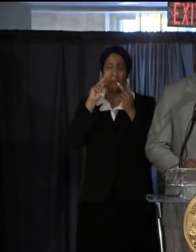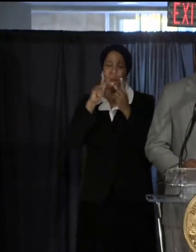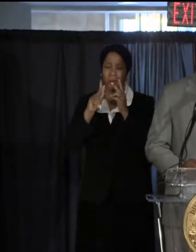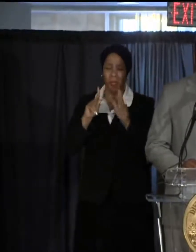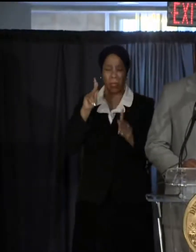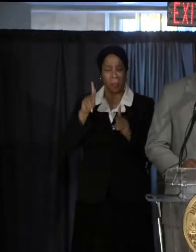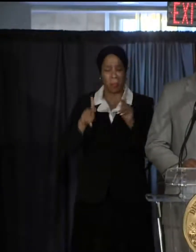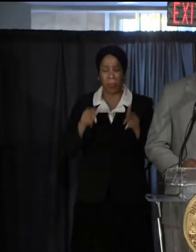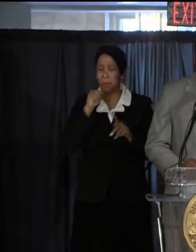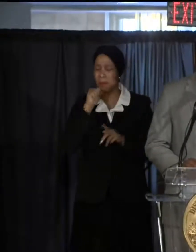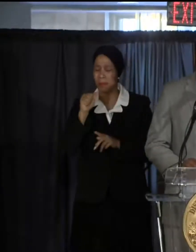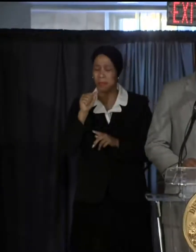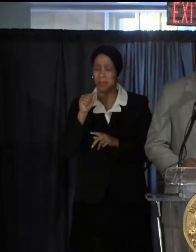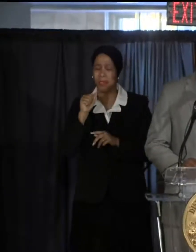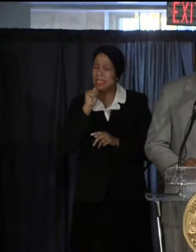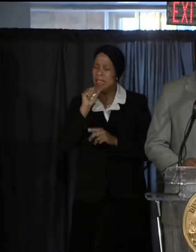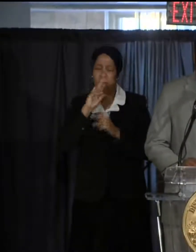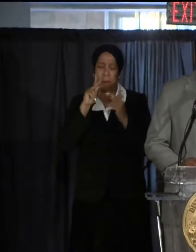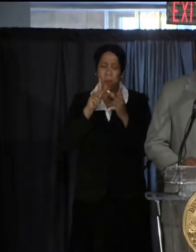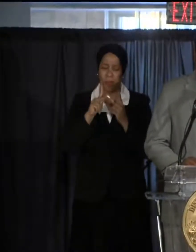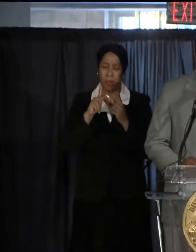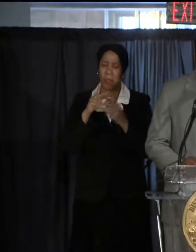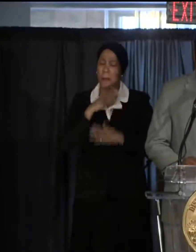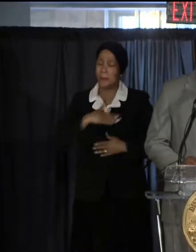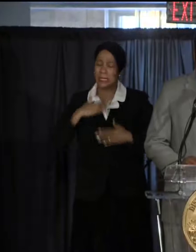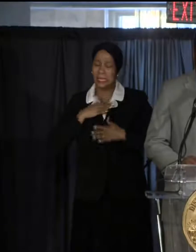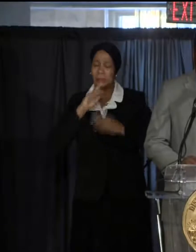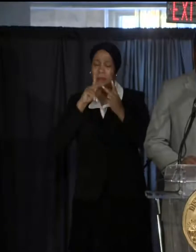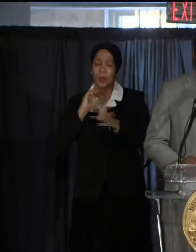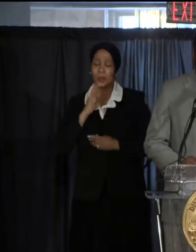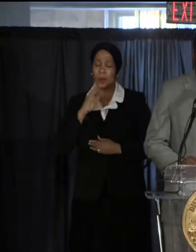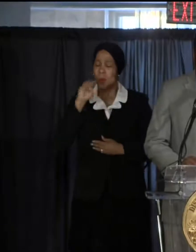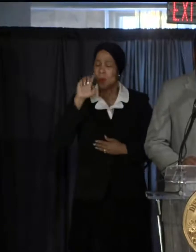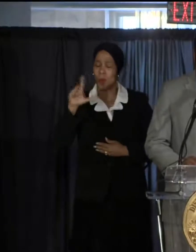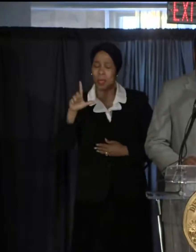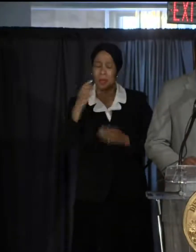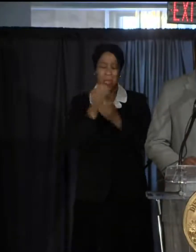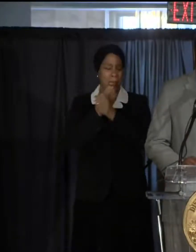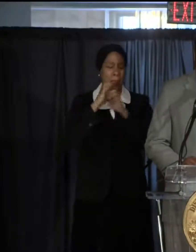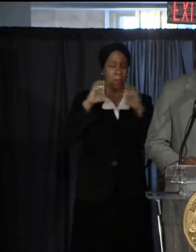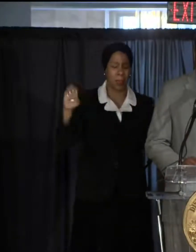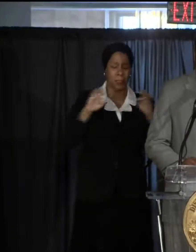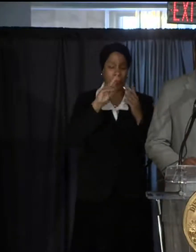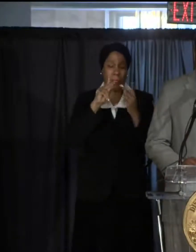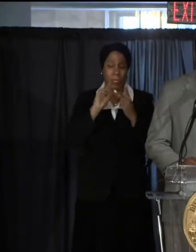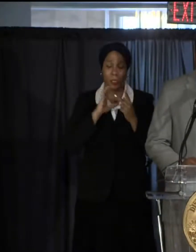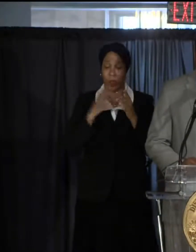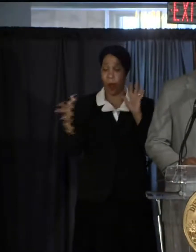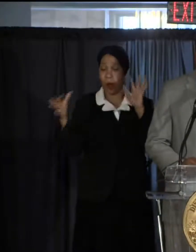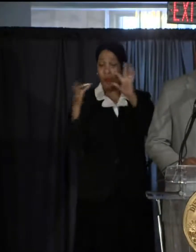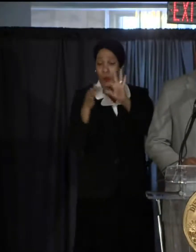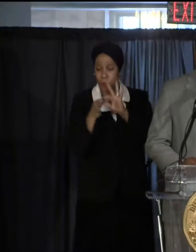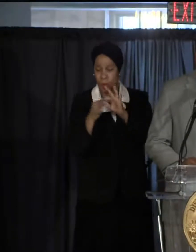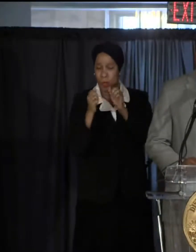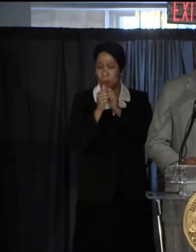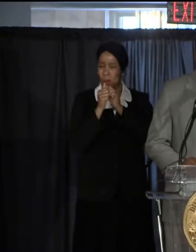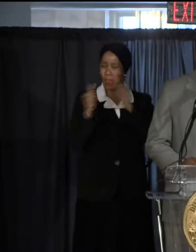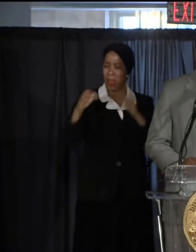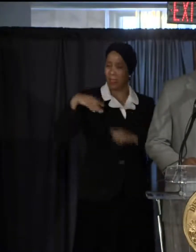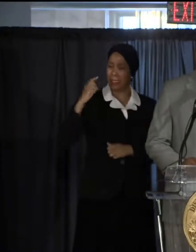WITH OUR IMPERFECTIONS, PERFECT OUR WILL. EMANCIPATION PERFECTED OUR UNION YET WITHOUT D.C. STATEHOOD WE